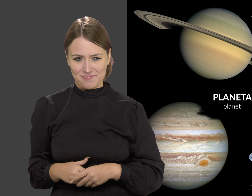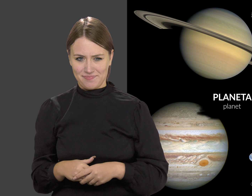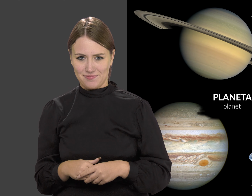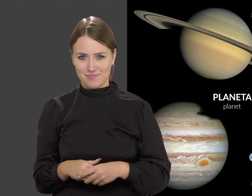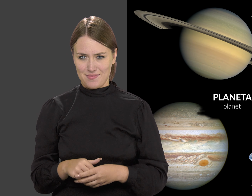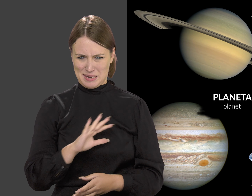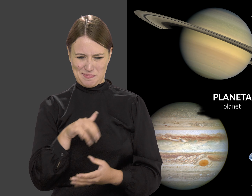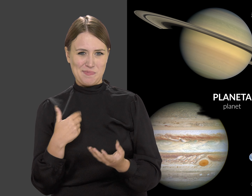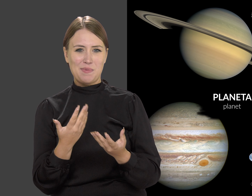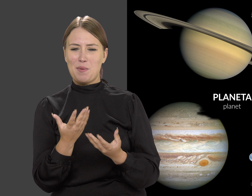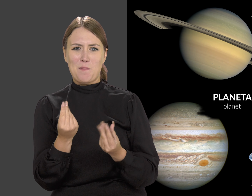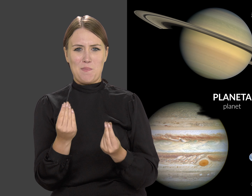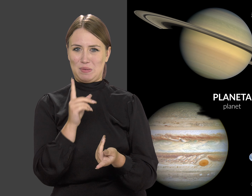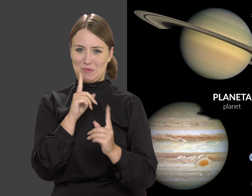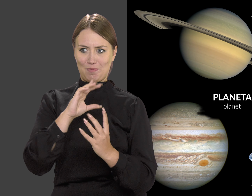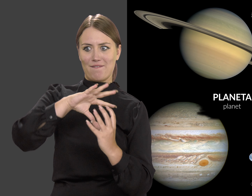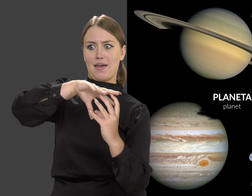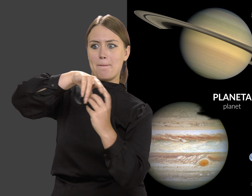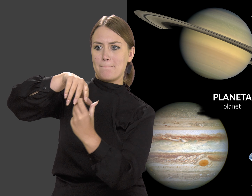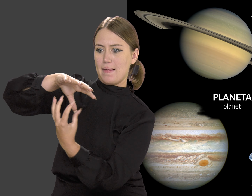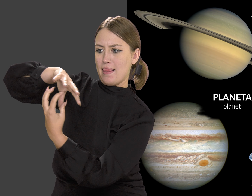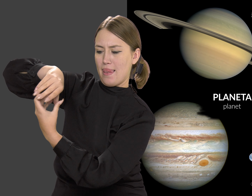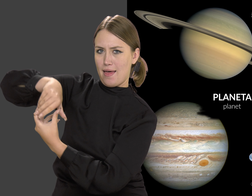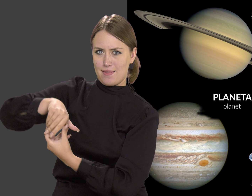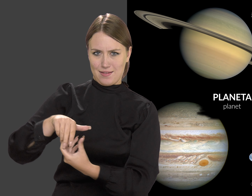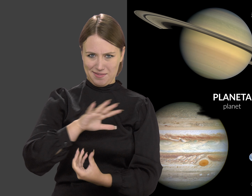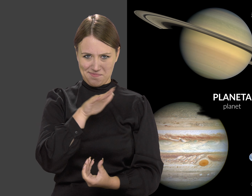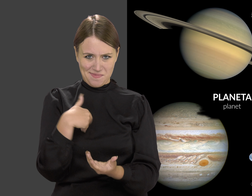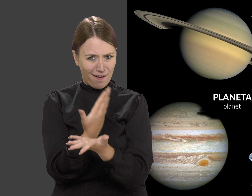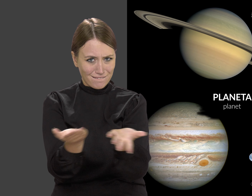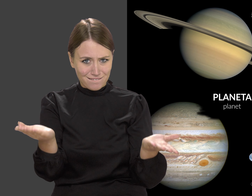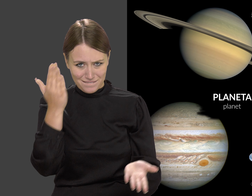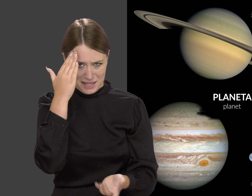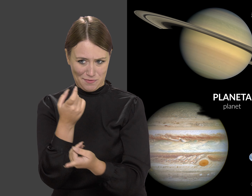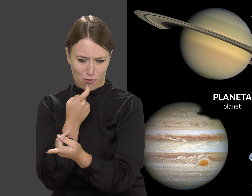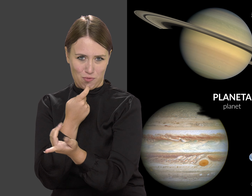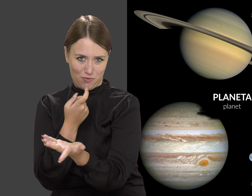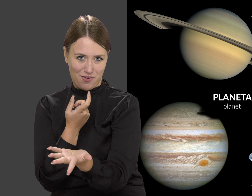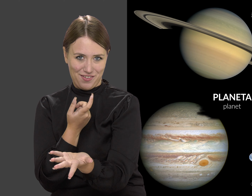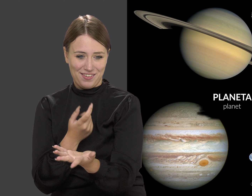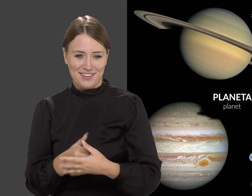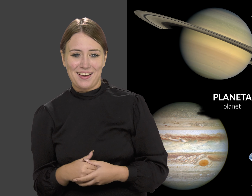Why talk about a planet when we all know what it is?